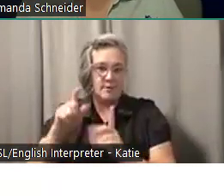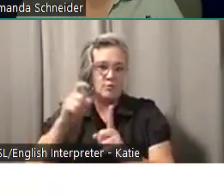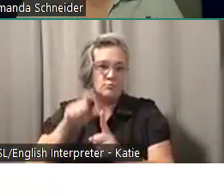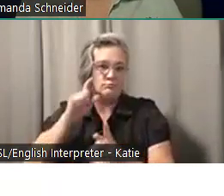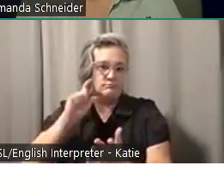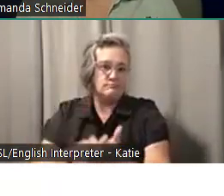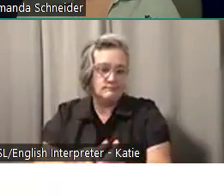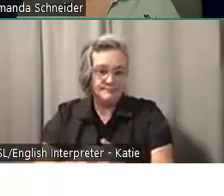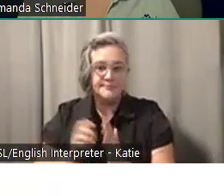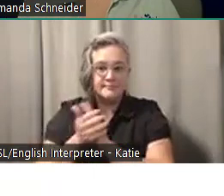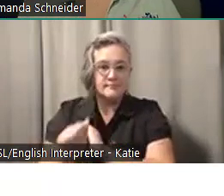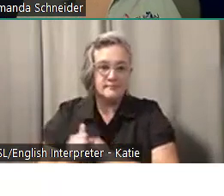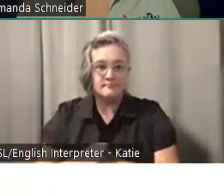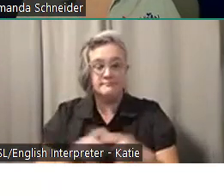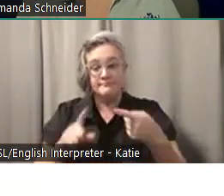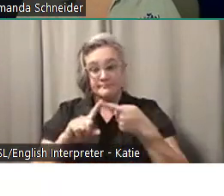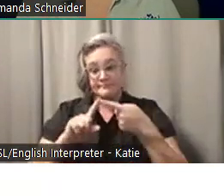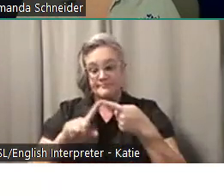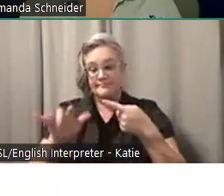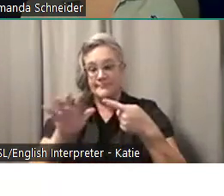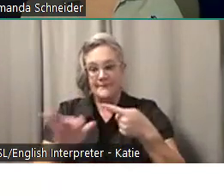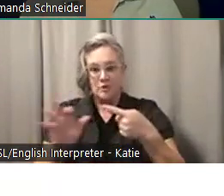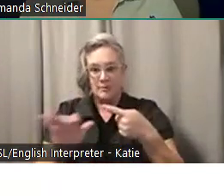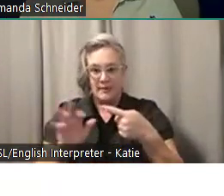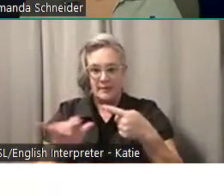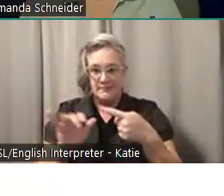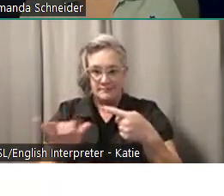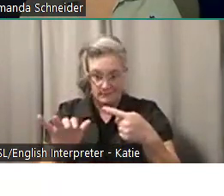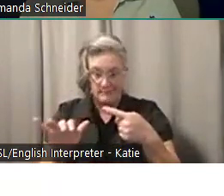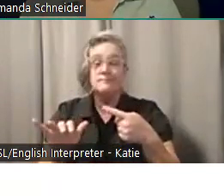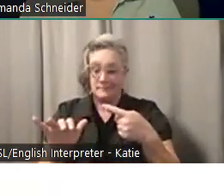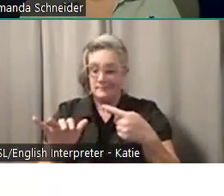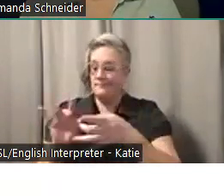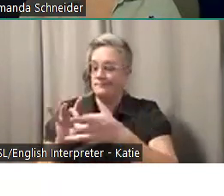One is fingerspelling. So, connecting an ASL sign